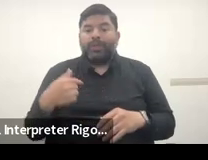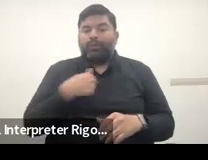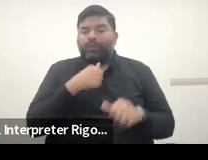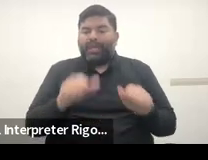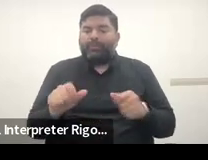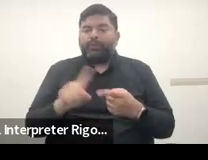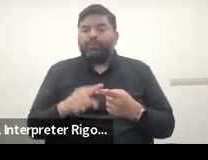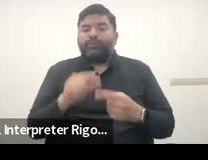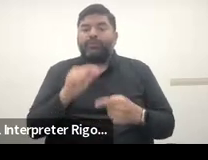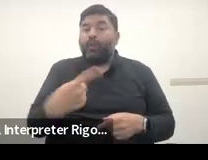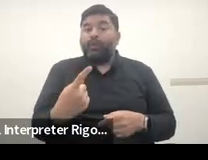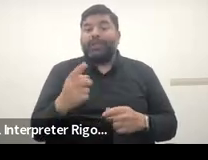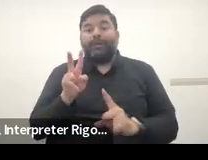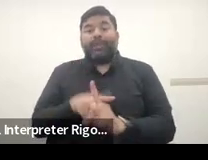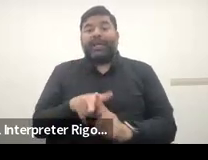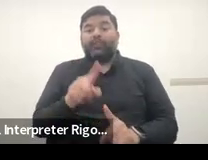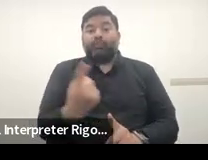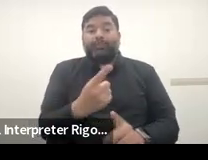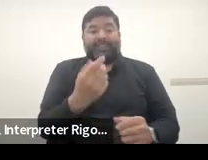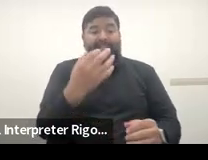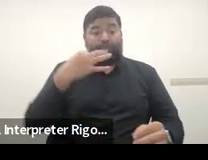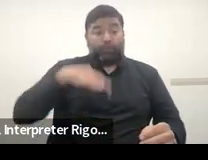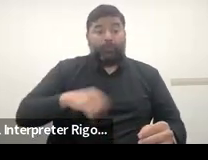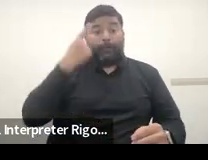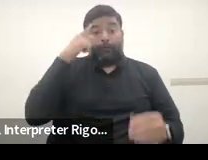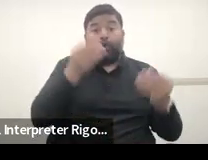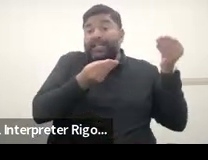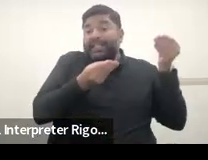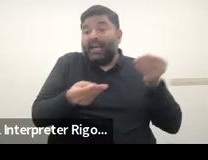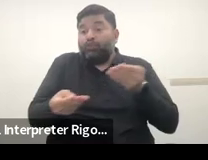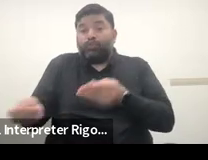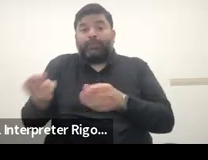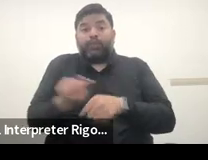only apply it to something that could be useful for Downstream users we're also able to sort of